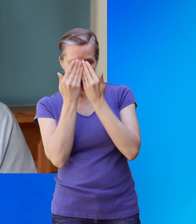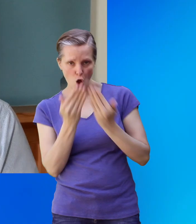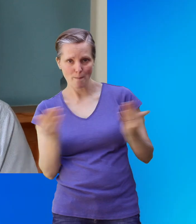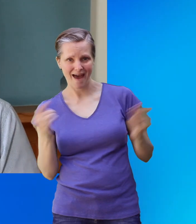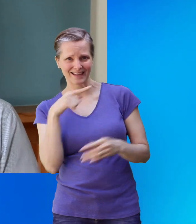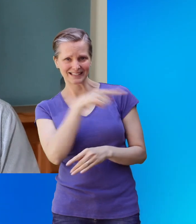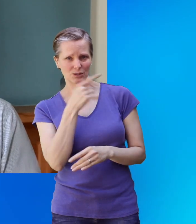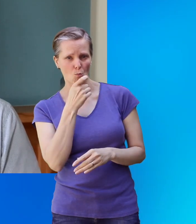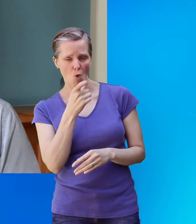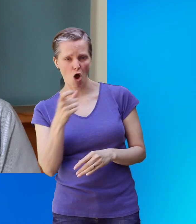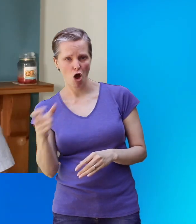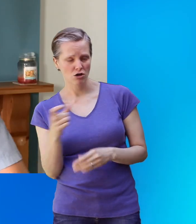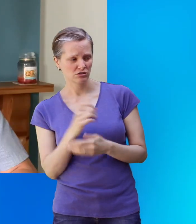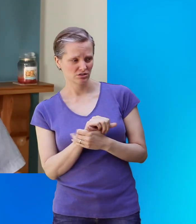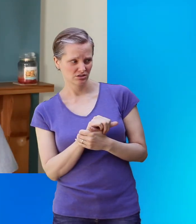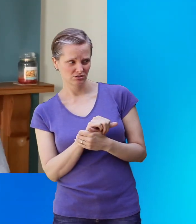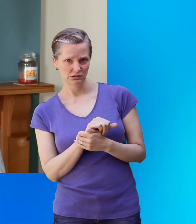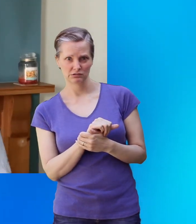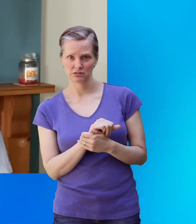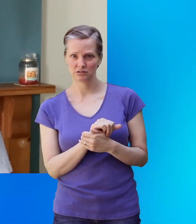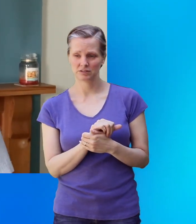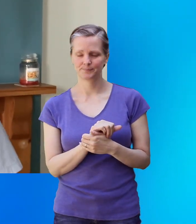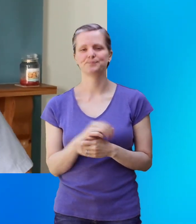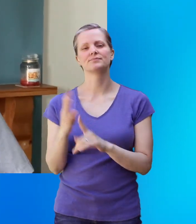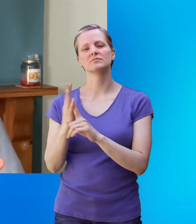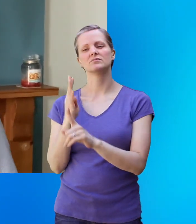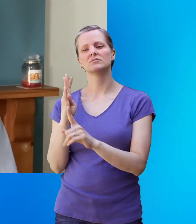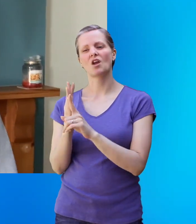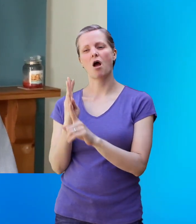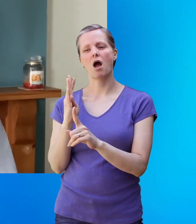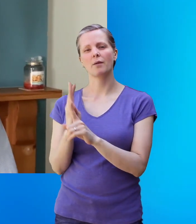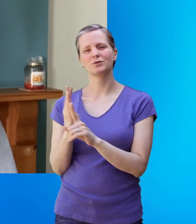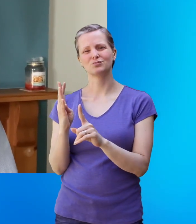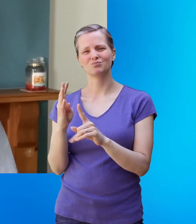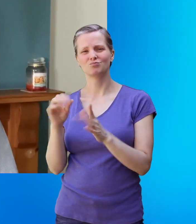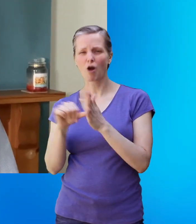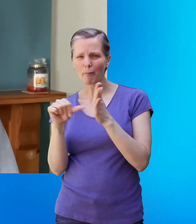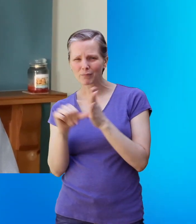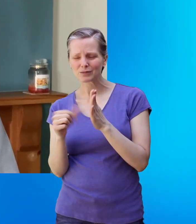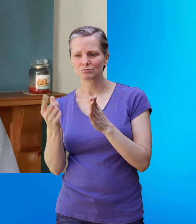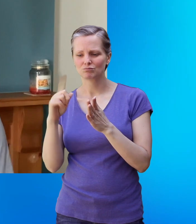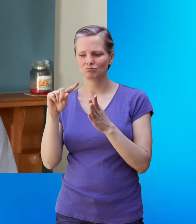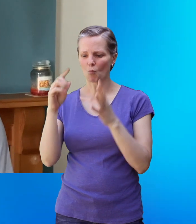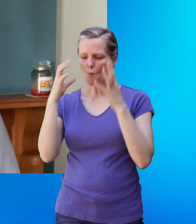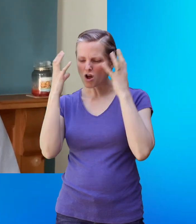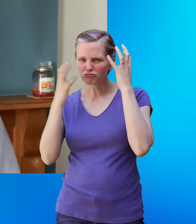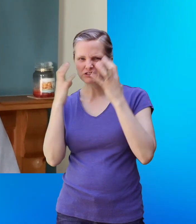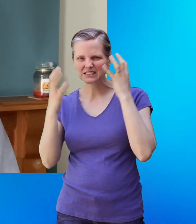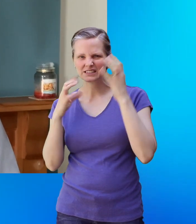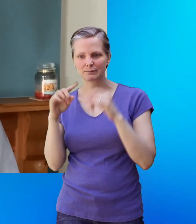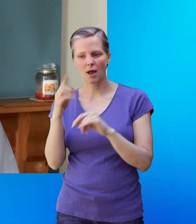They had problems and they had worries, but I guess they're lesson was